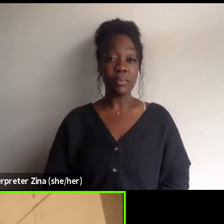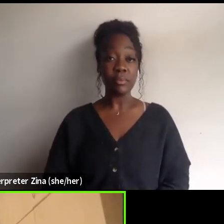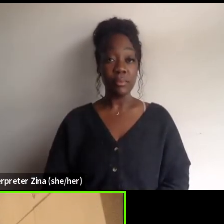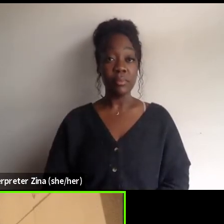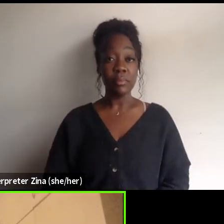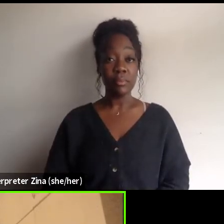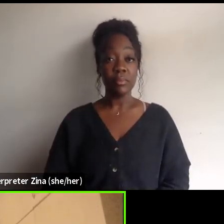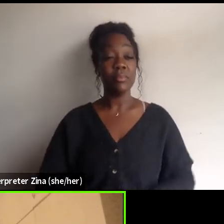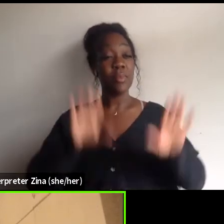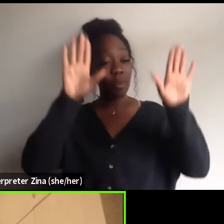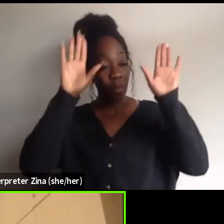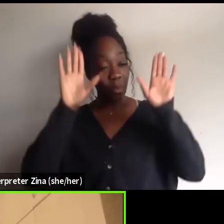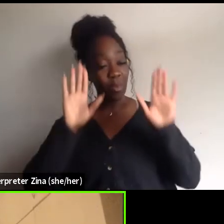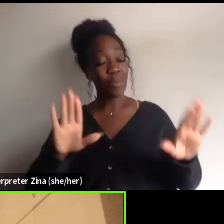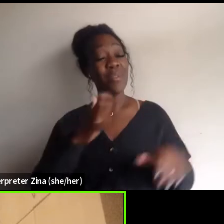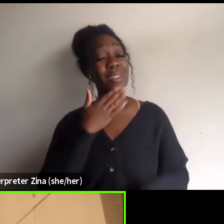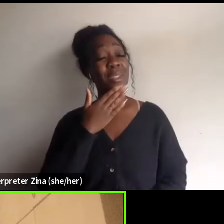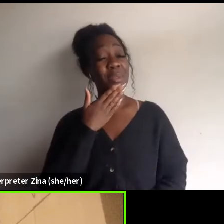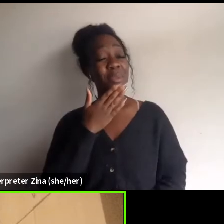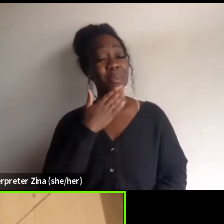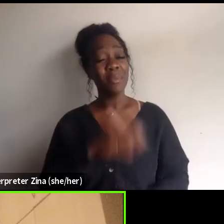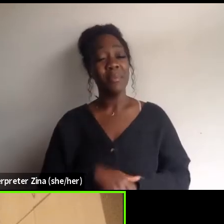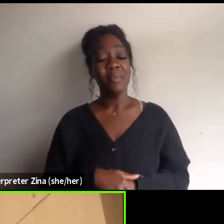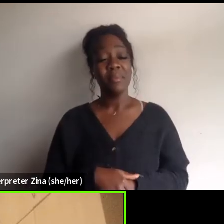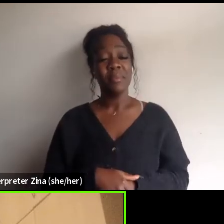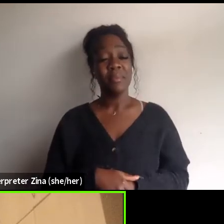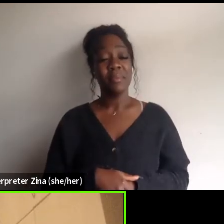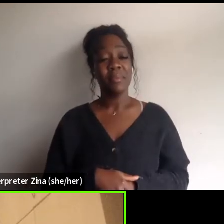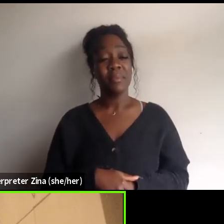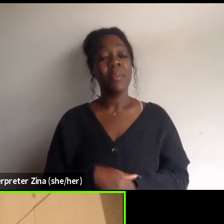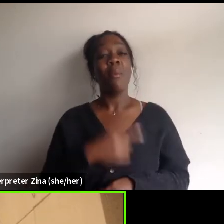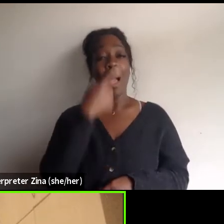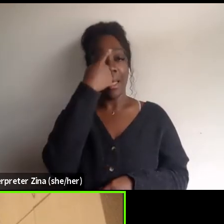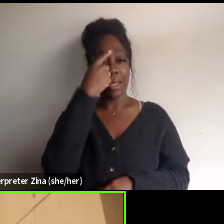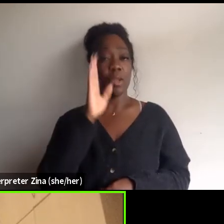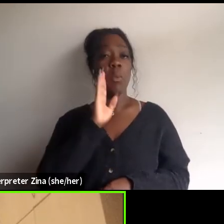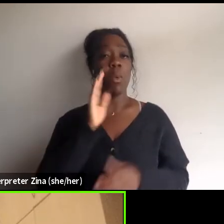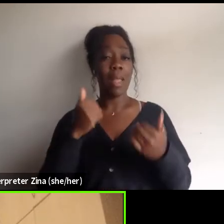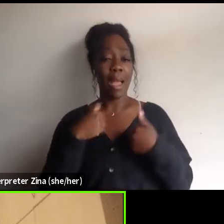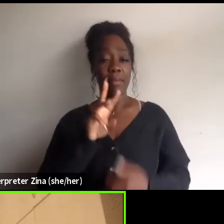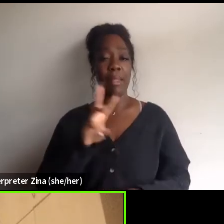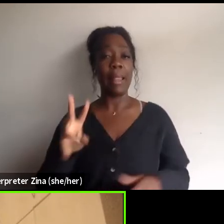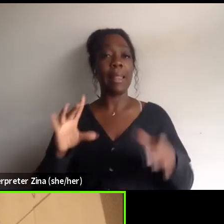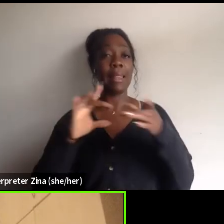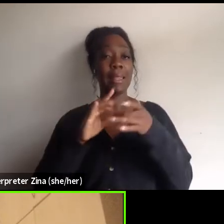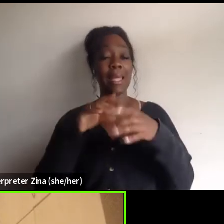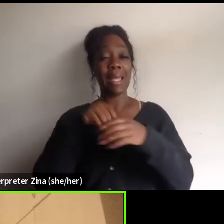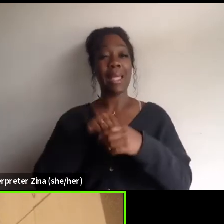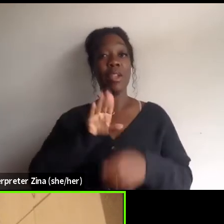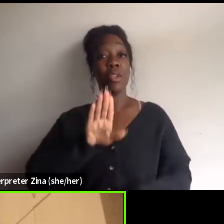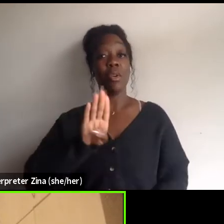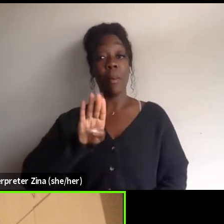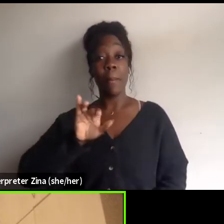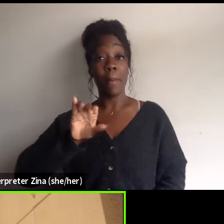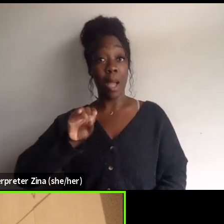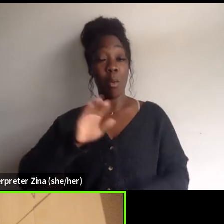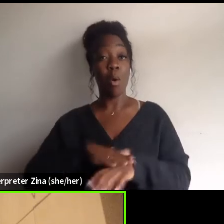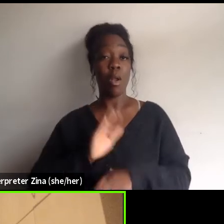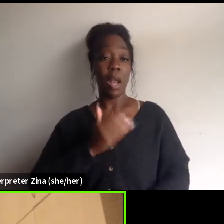Wonderful. Yes, thank you so much. And I believe there'll be links. There's links in your bio as well, that are on the website for the Pan-African Creative Exchange.